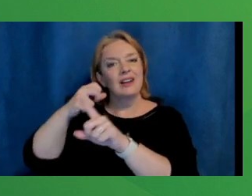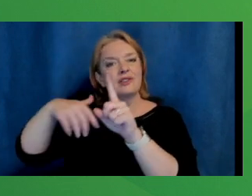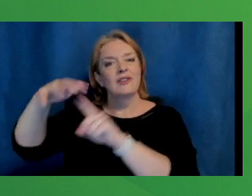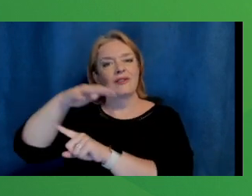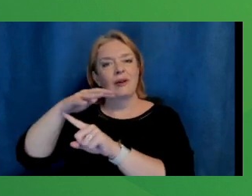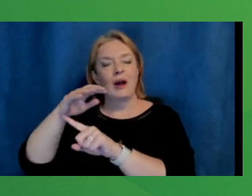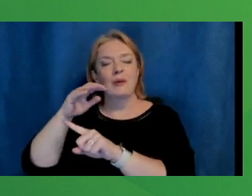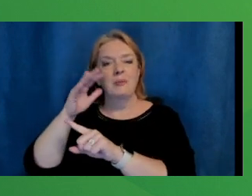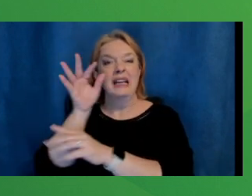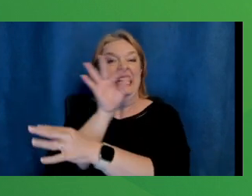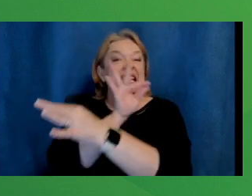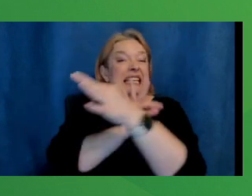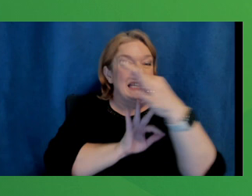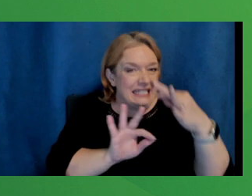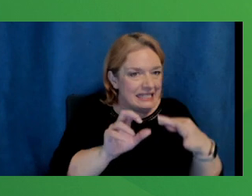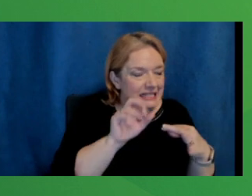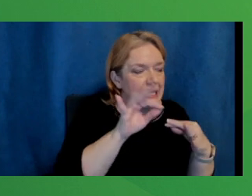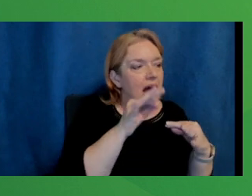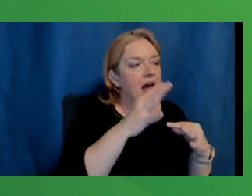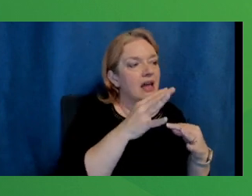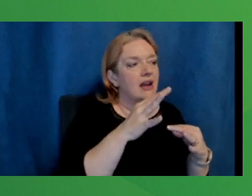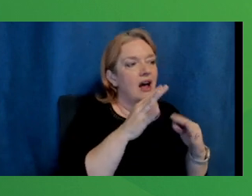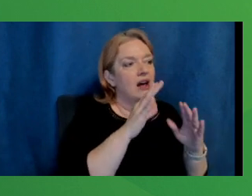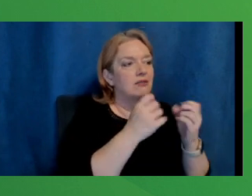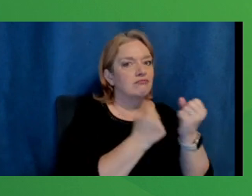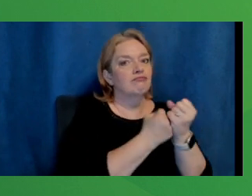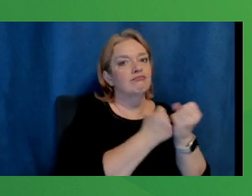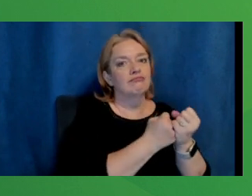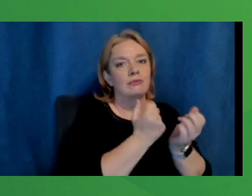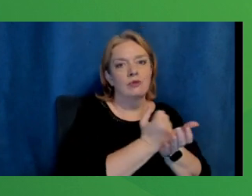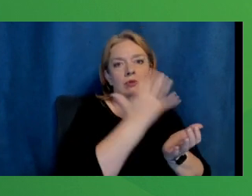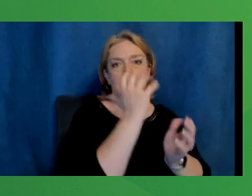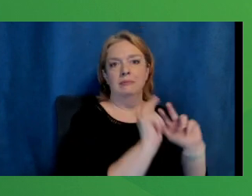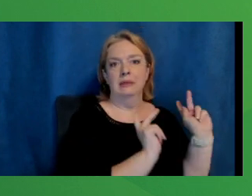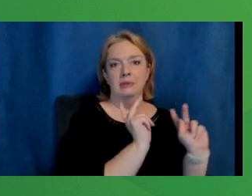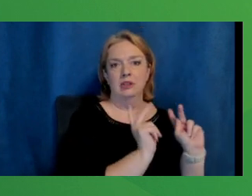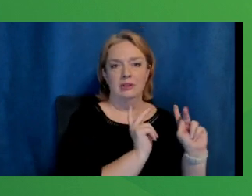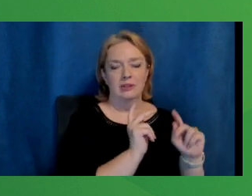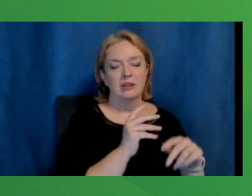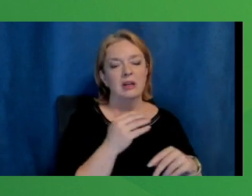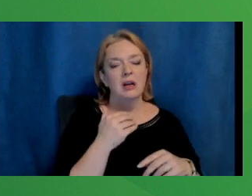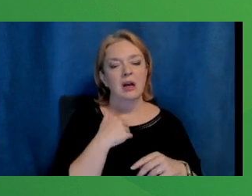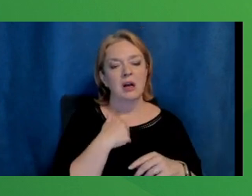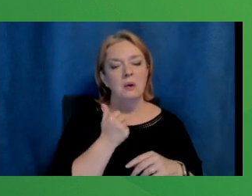quite a few moderately disagreeing with that. Meaning, I really can't